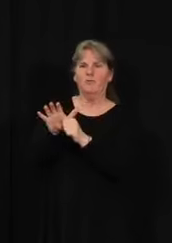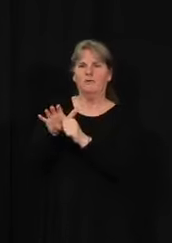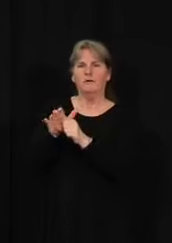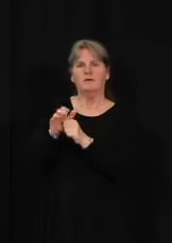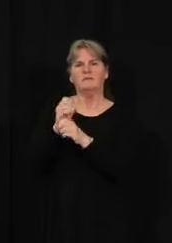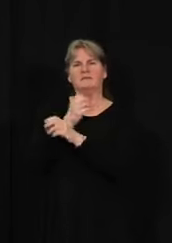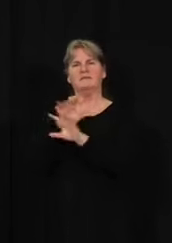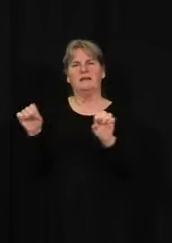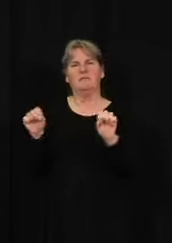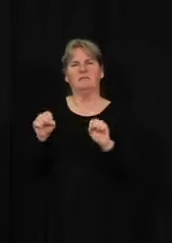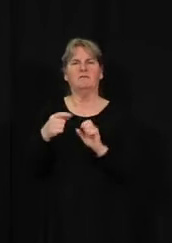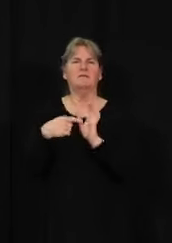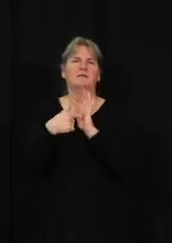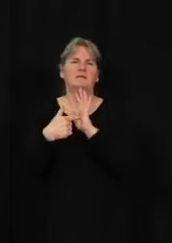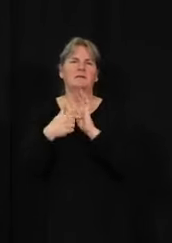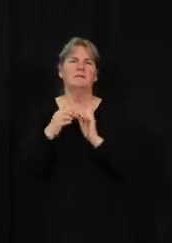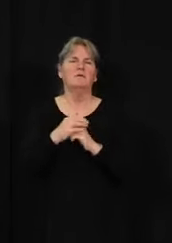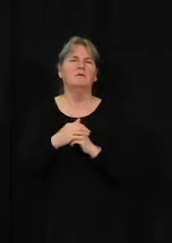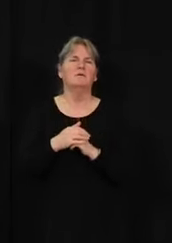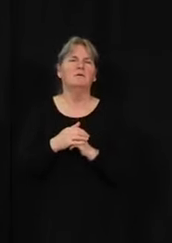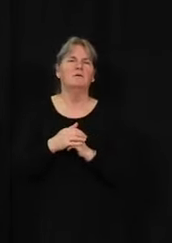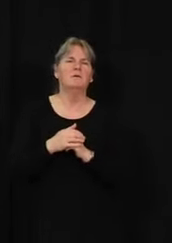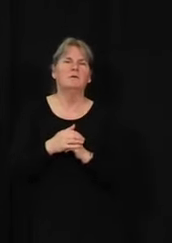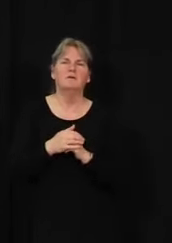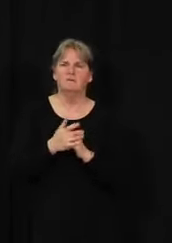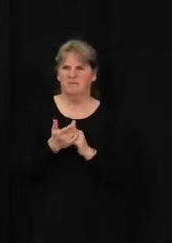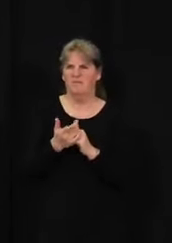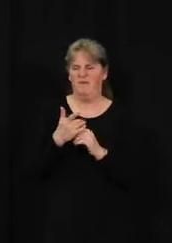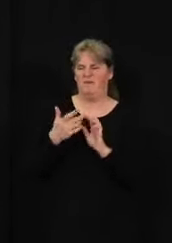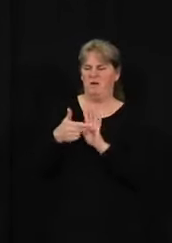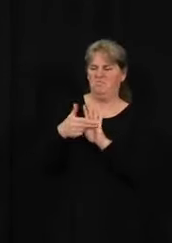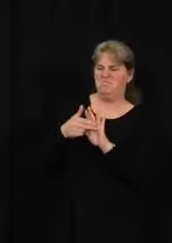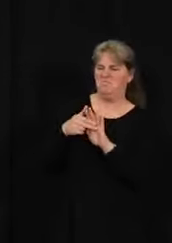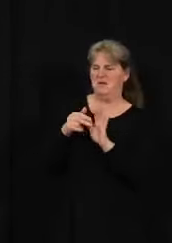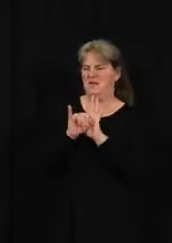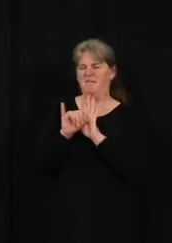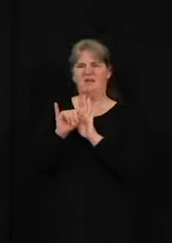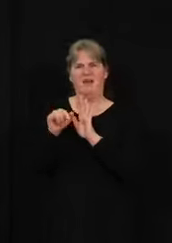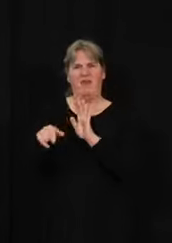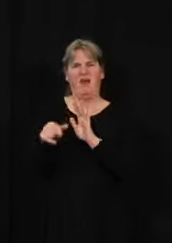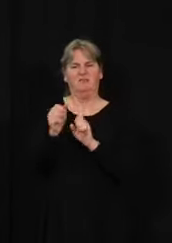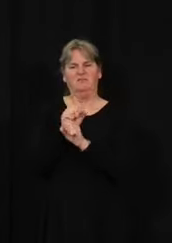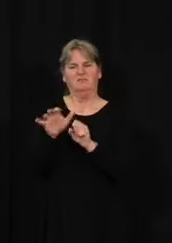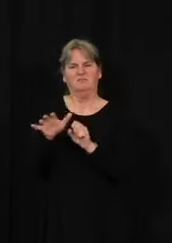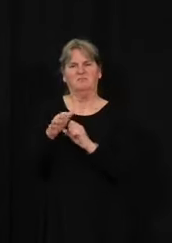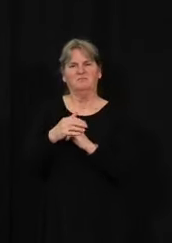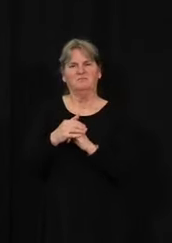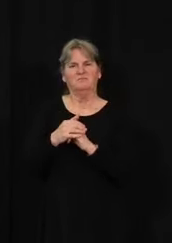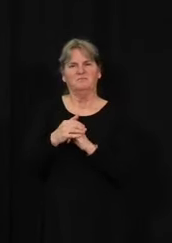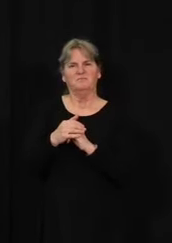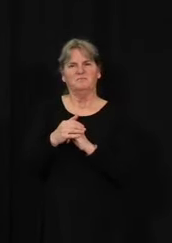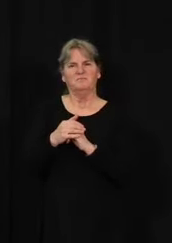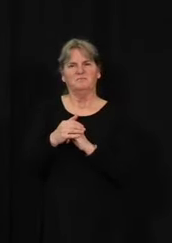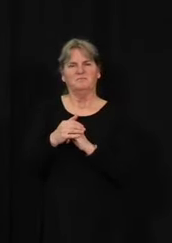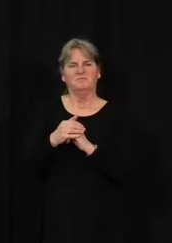workplace. That would be a workplace we can consider safe even for people who may have underlying medical